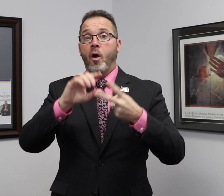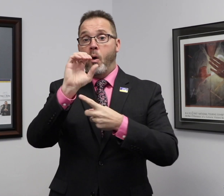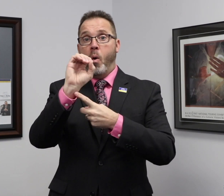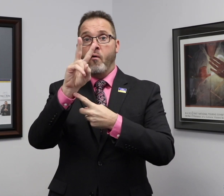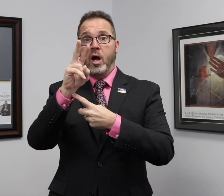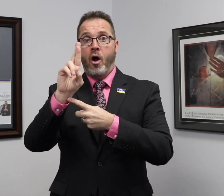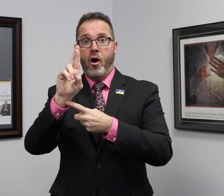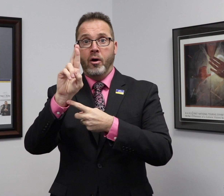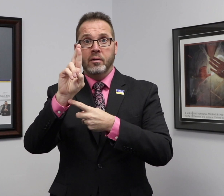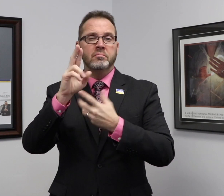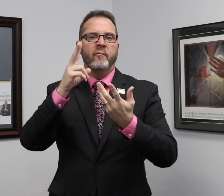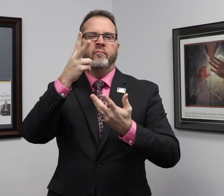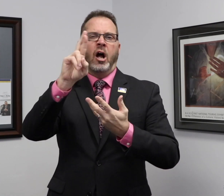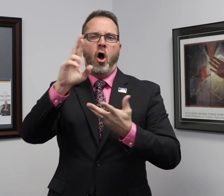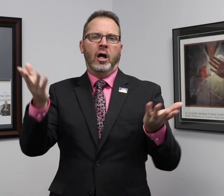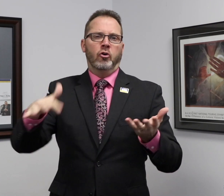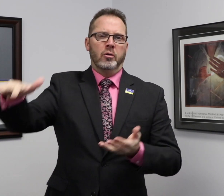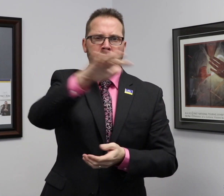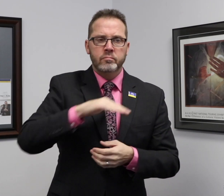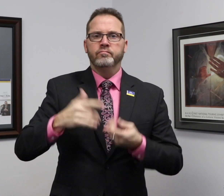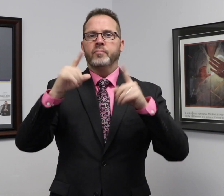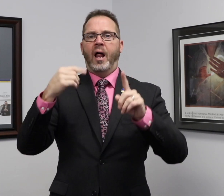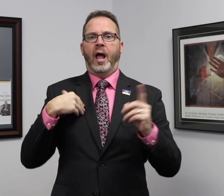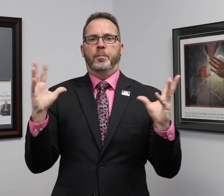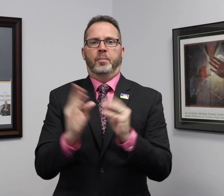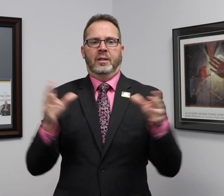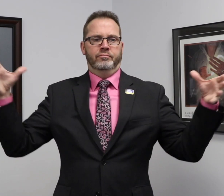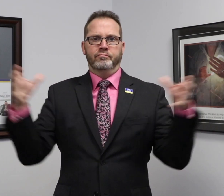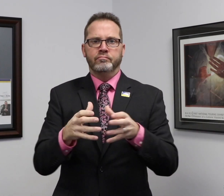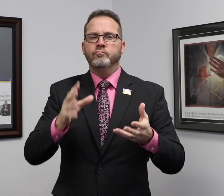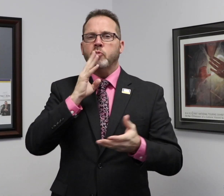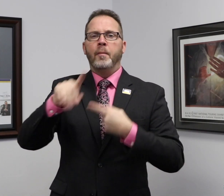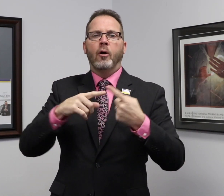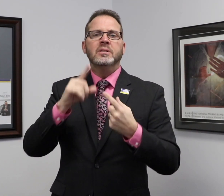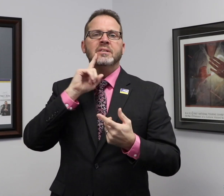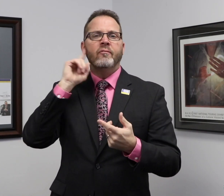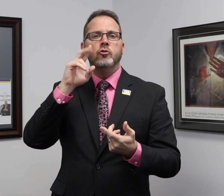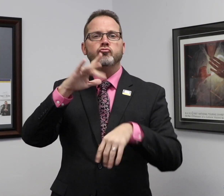I also had an opportunity to meet with people from OVR. They provide